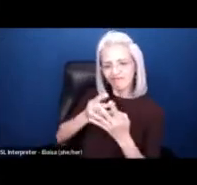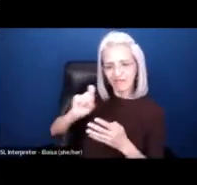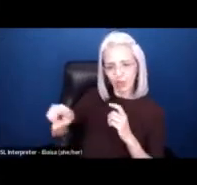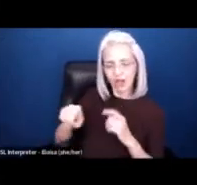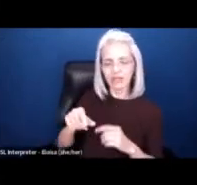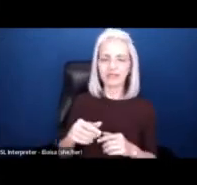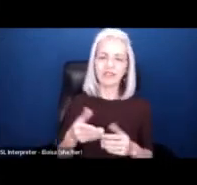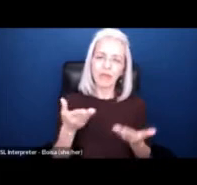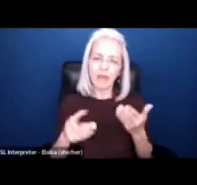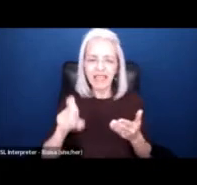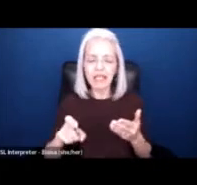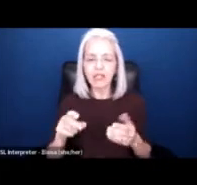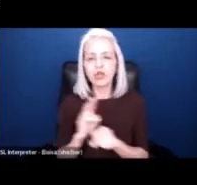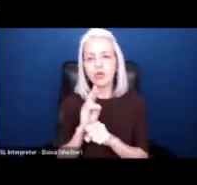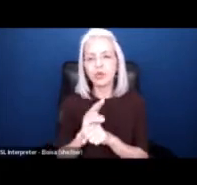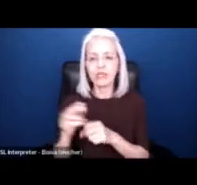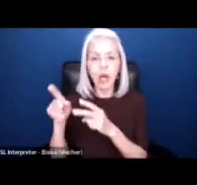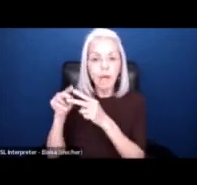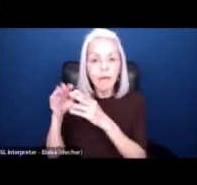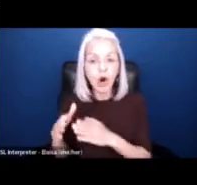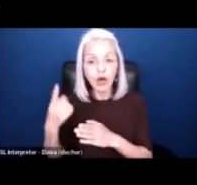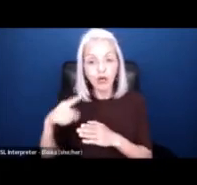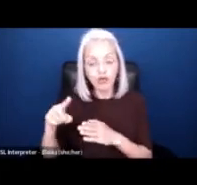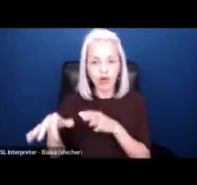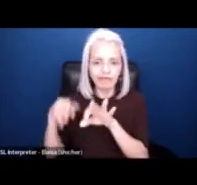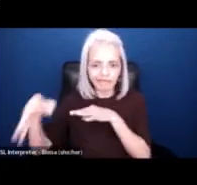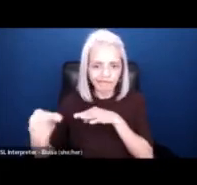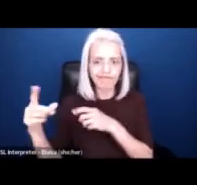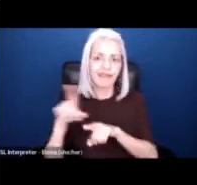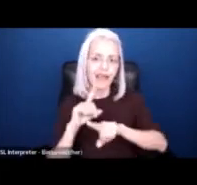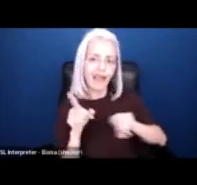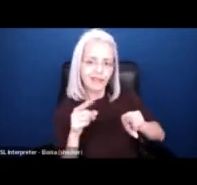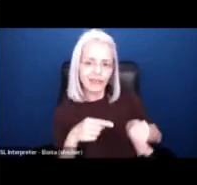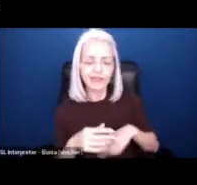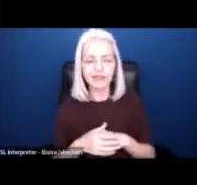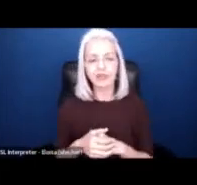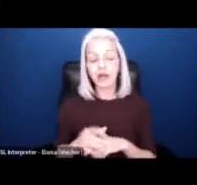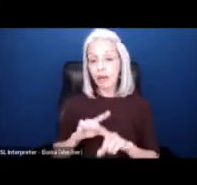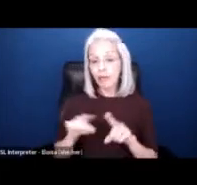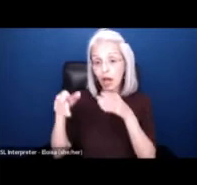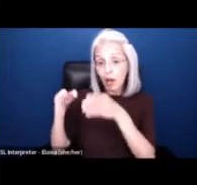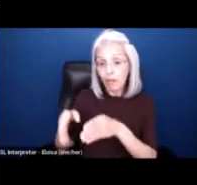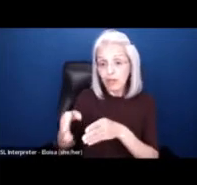other or proxy instead. But somebody who has been stabilized